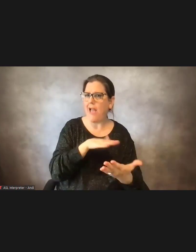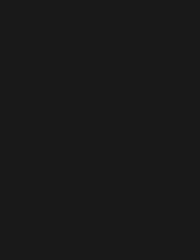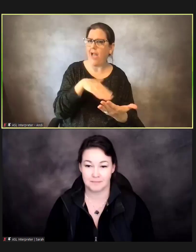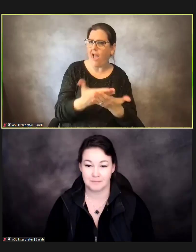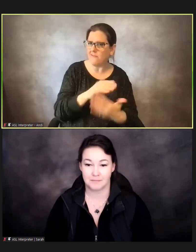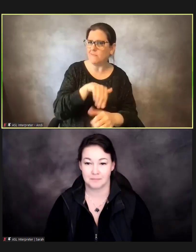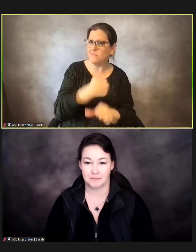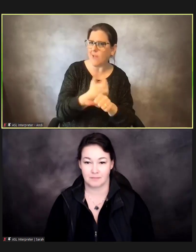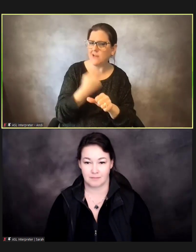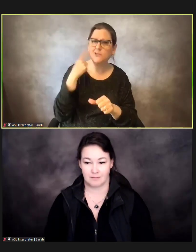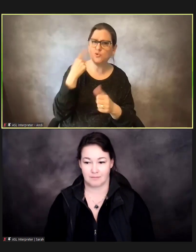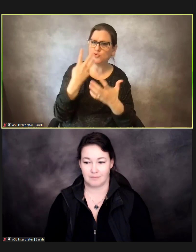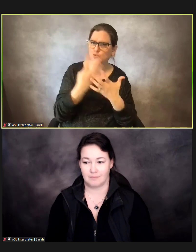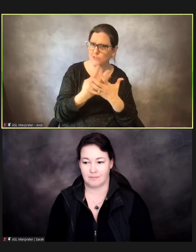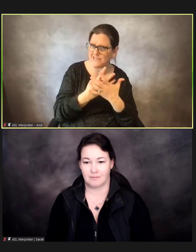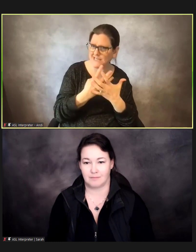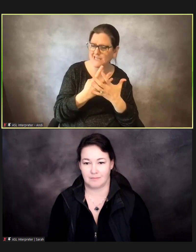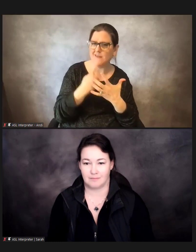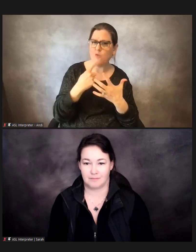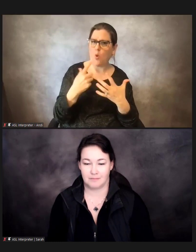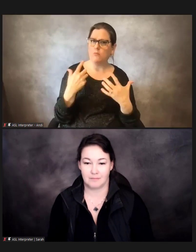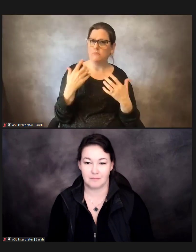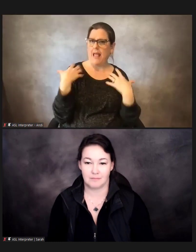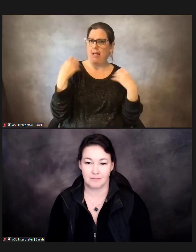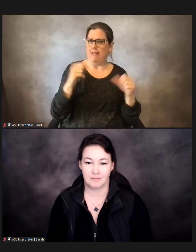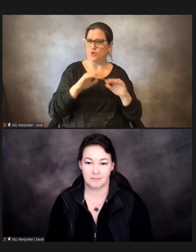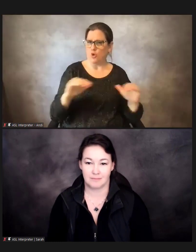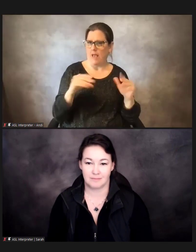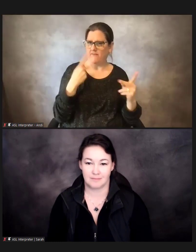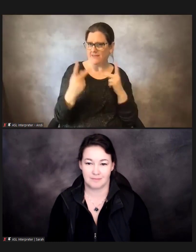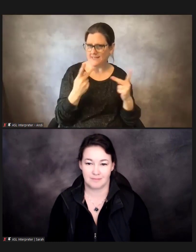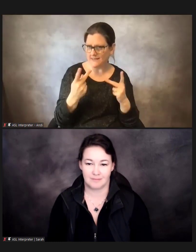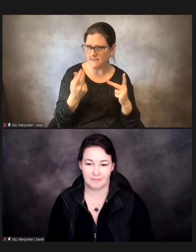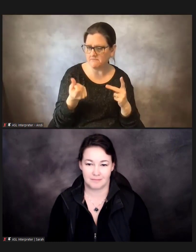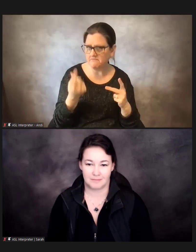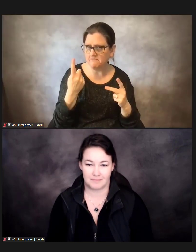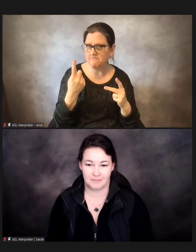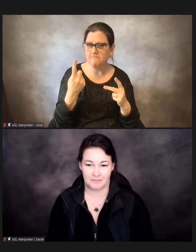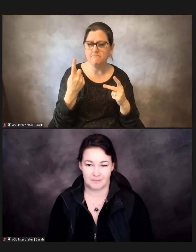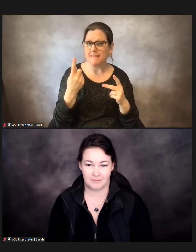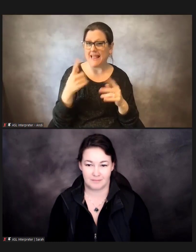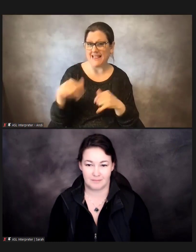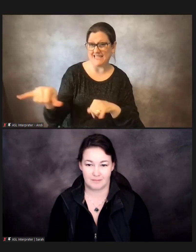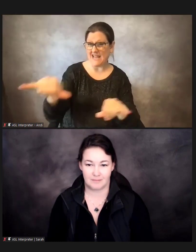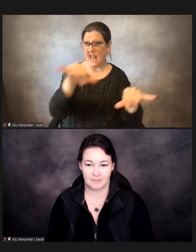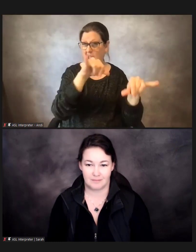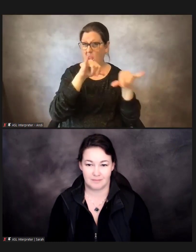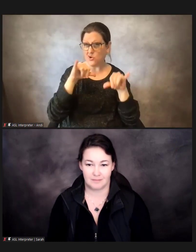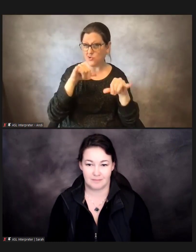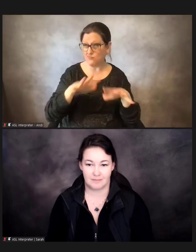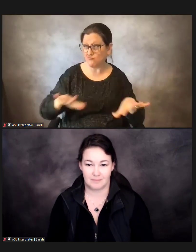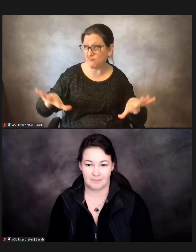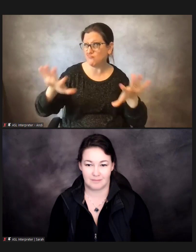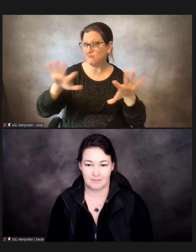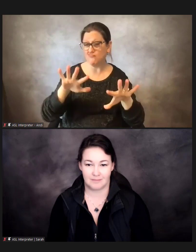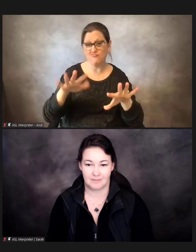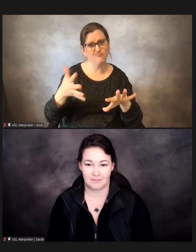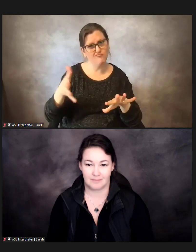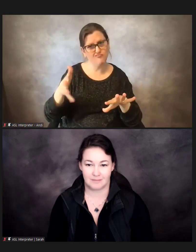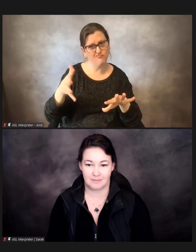evidence- evidence-based hearing screening into well-child visits, this is not yet a standardized practice, especially for children